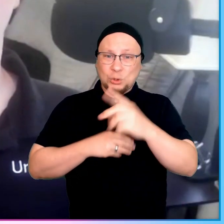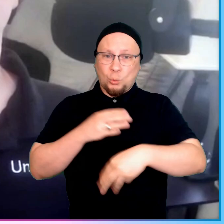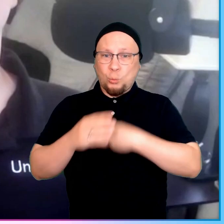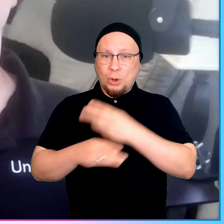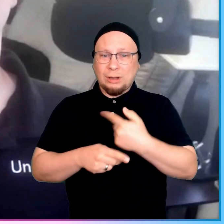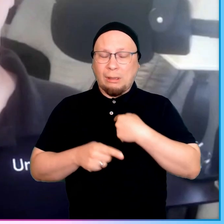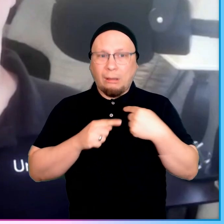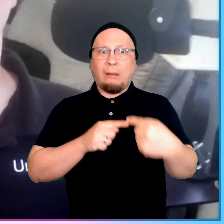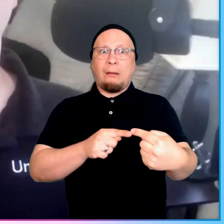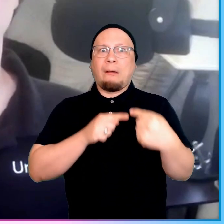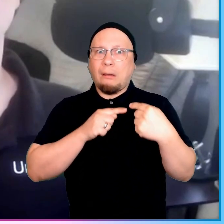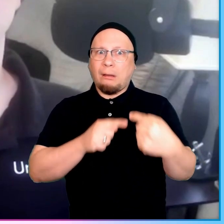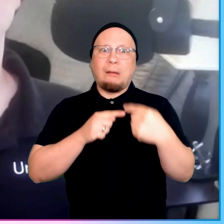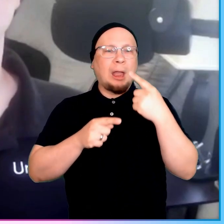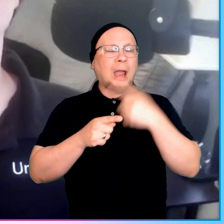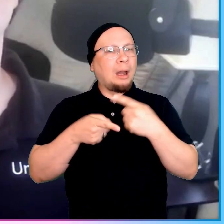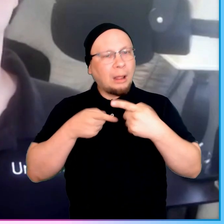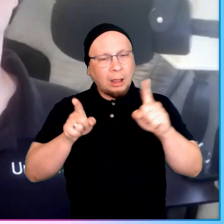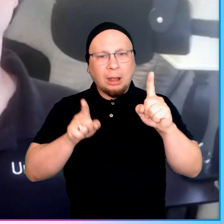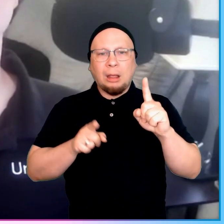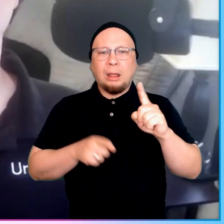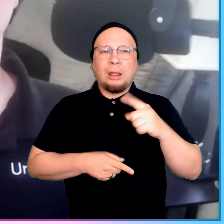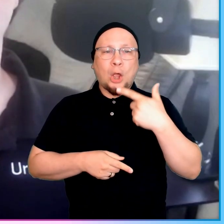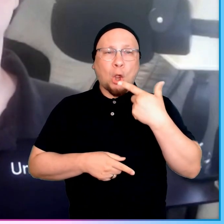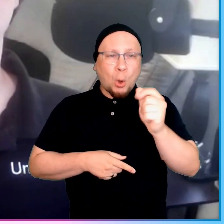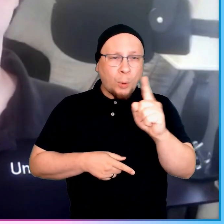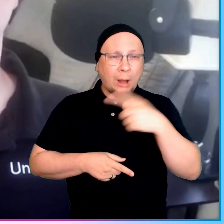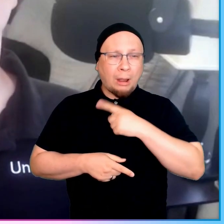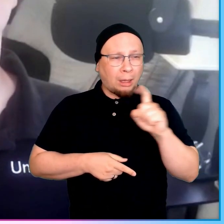where I needed to go, or what I needed to do to progress throughout the game.